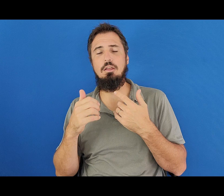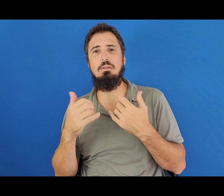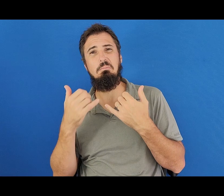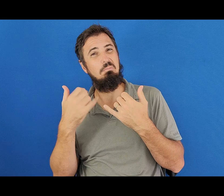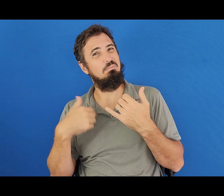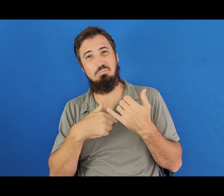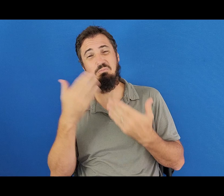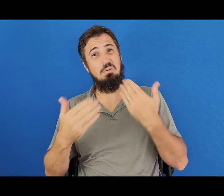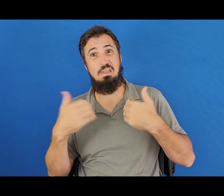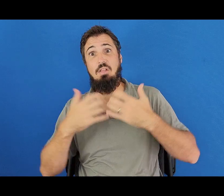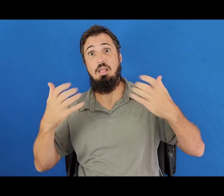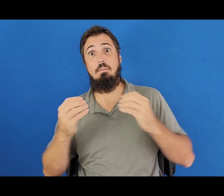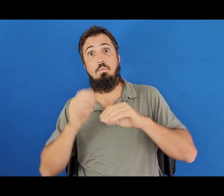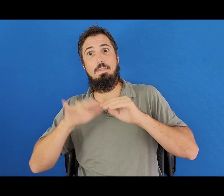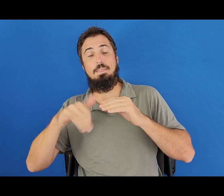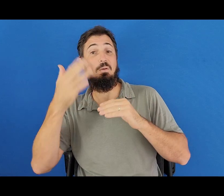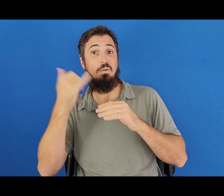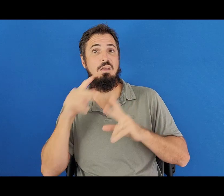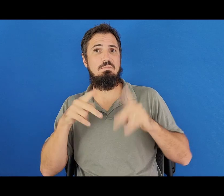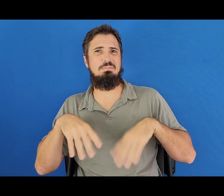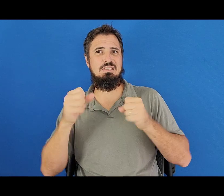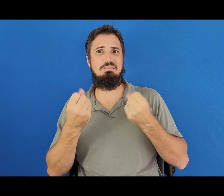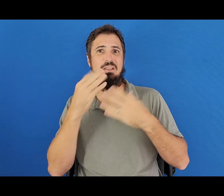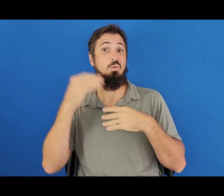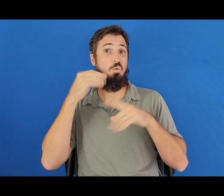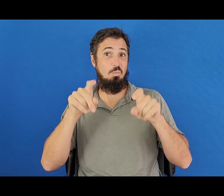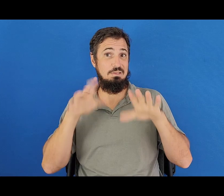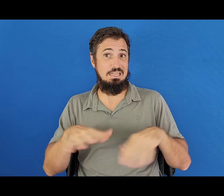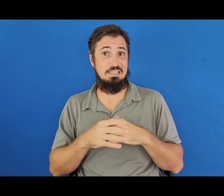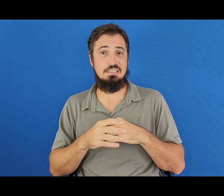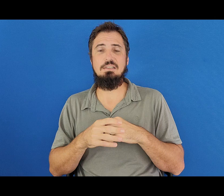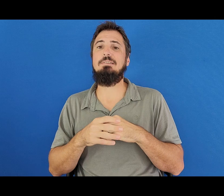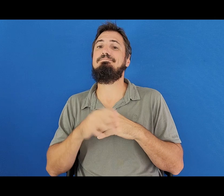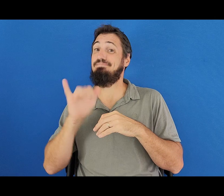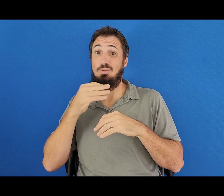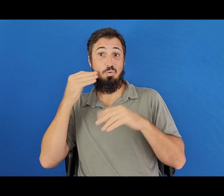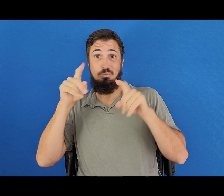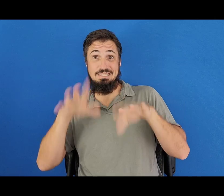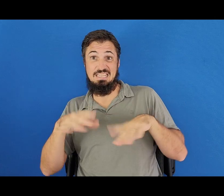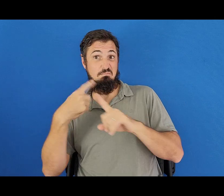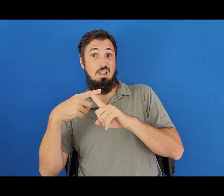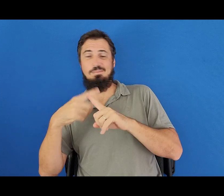of cases is likely much higher than this, due to the use of home test kits that aren’t reported to the Department of Health.